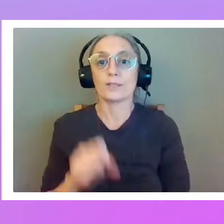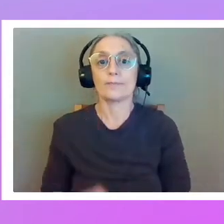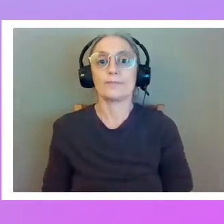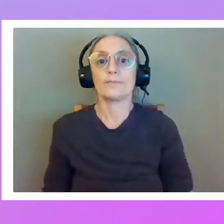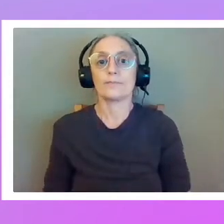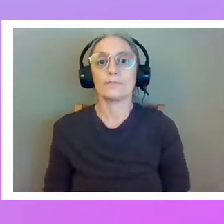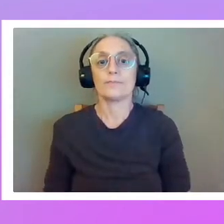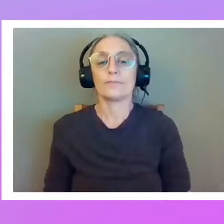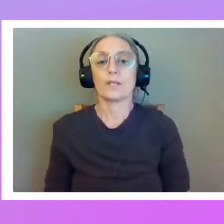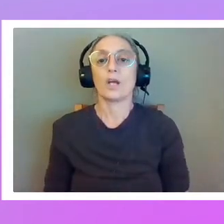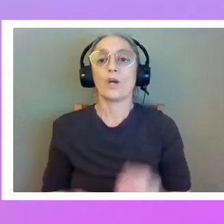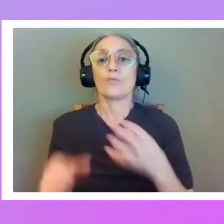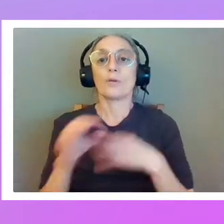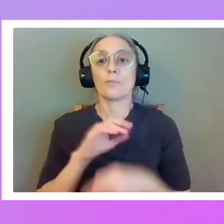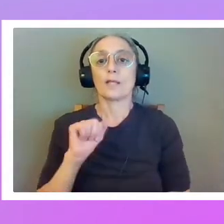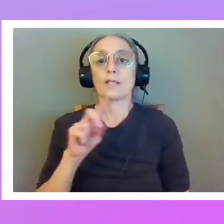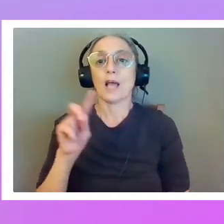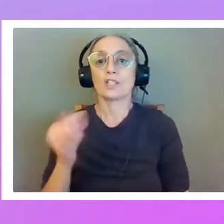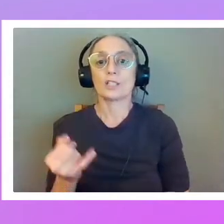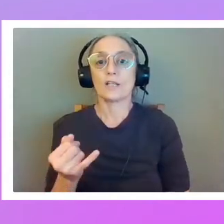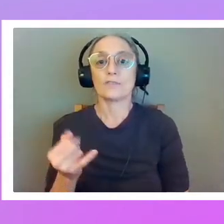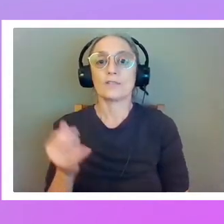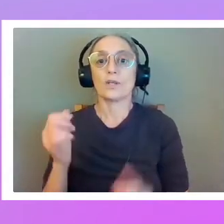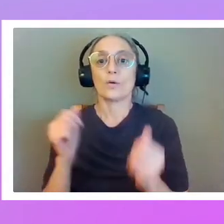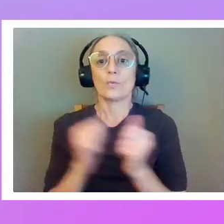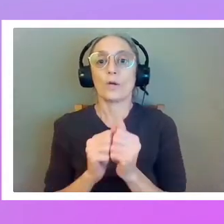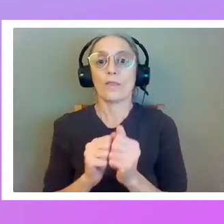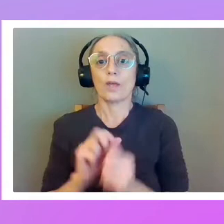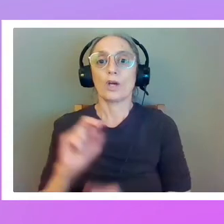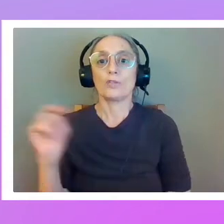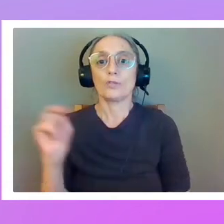Replace adjectives with neutral are alternatives